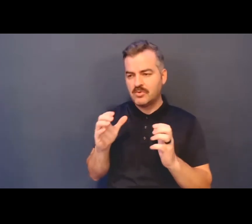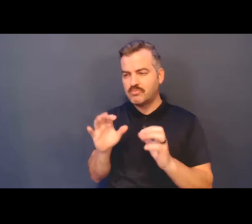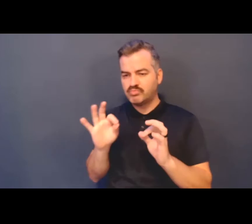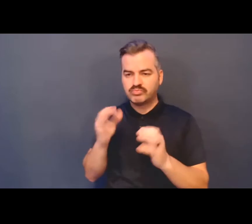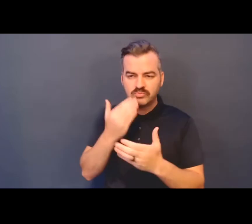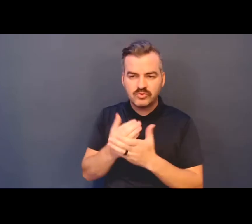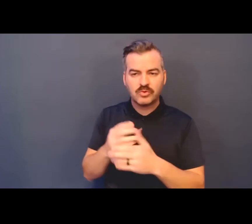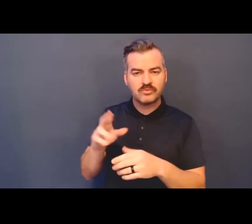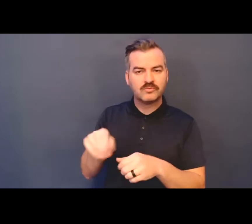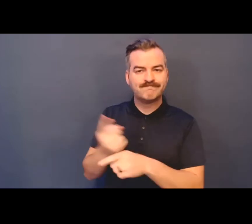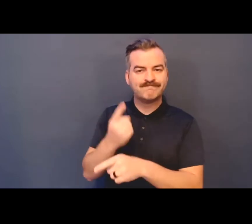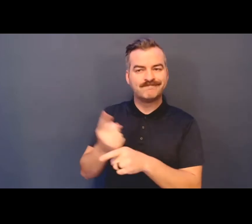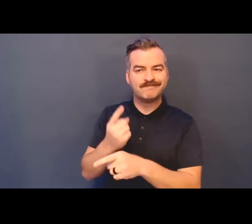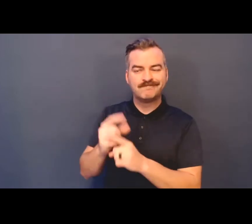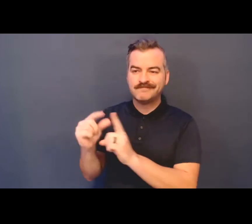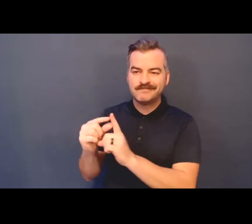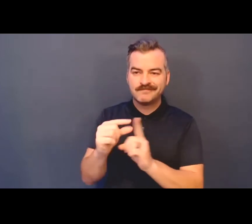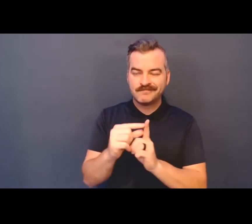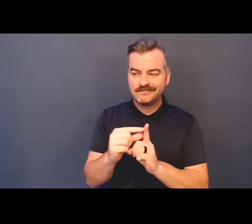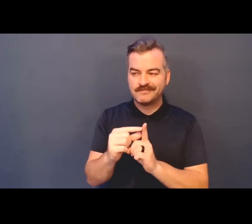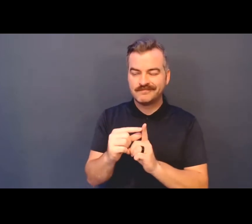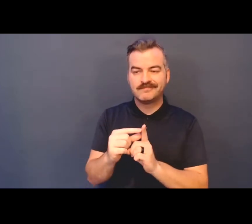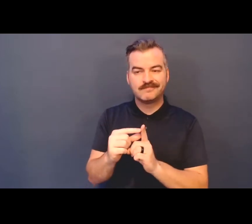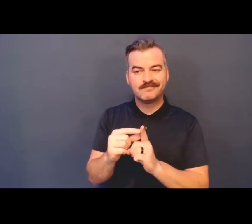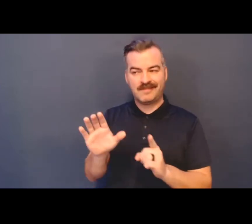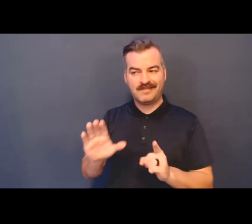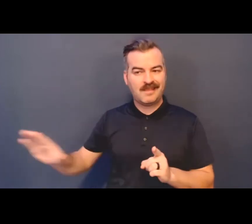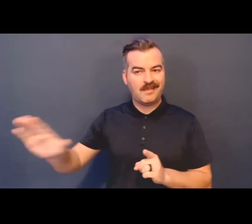and in ways that takes seriously each individual patient and their unique concerns.